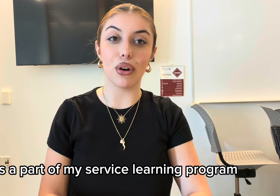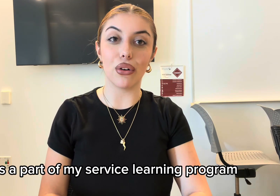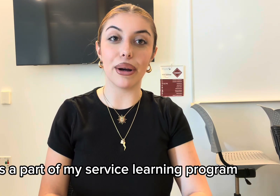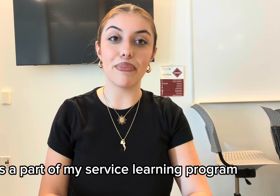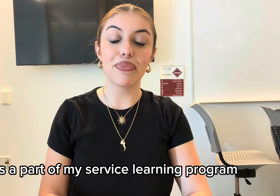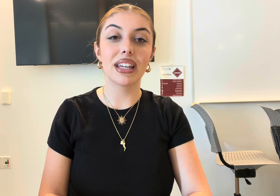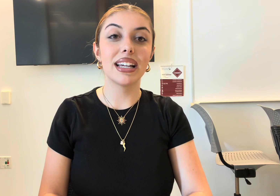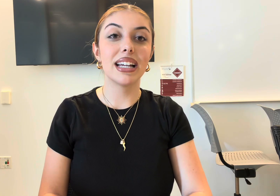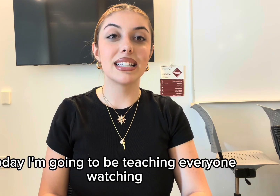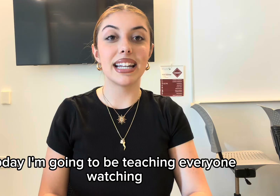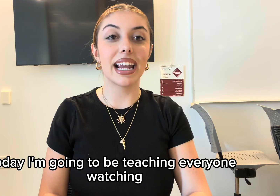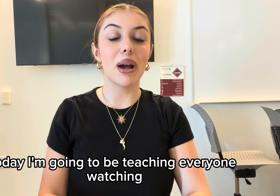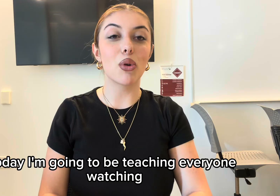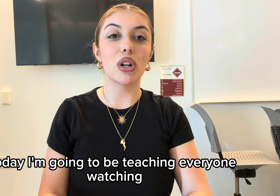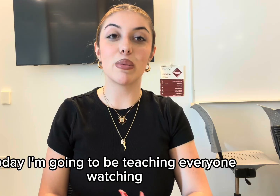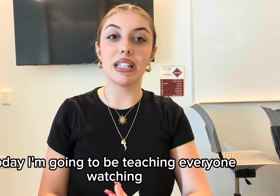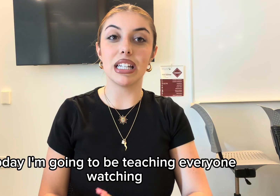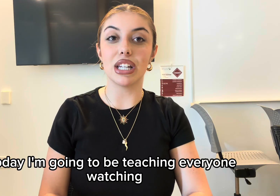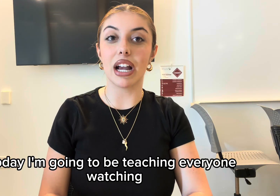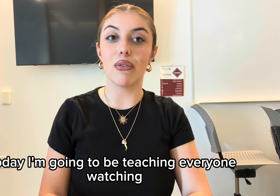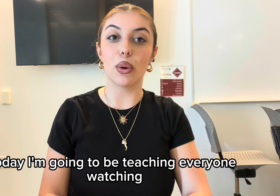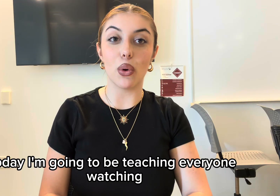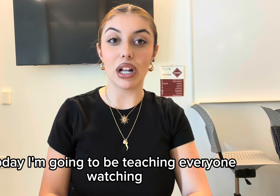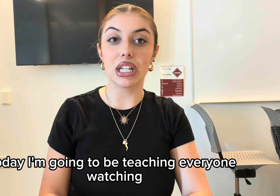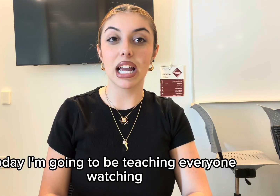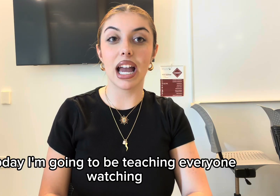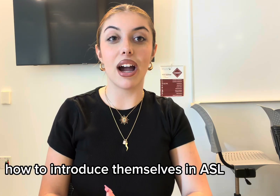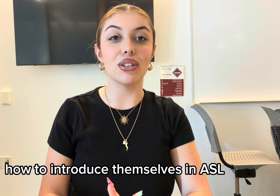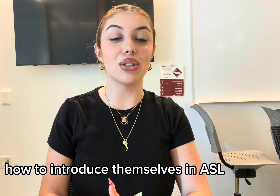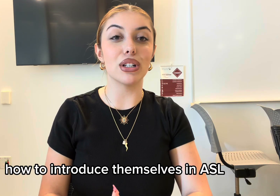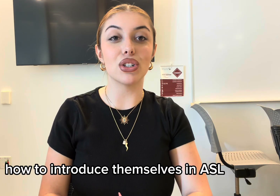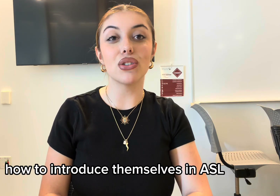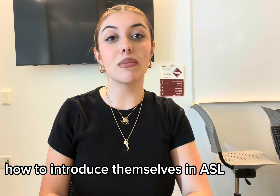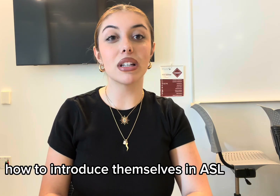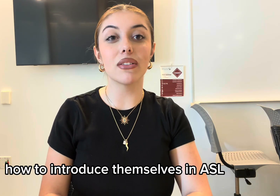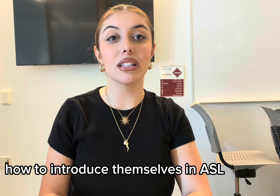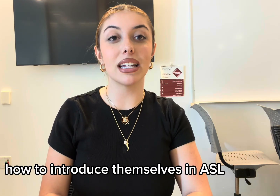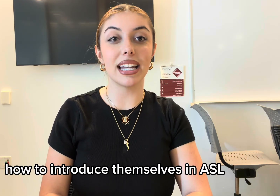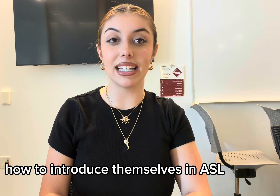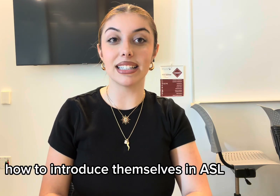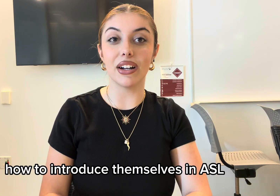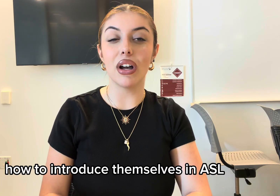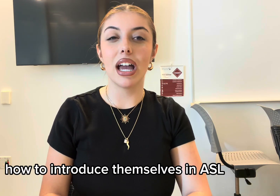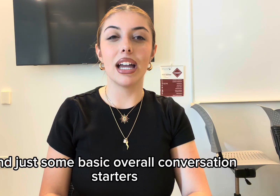program. Today I'm going to be teaching everyone watching how to introduce themselves in ASL and